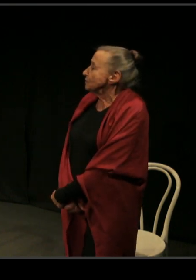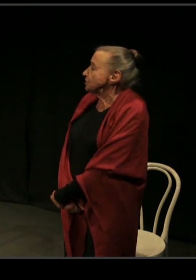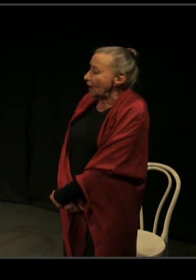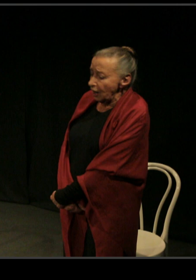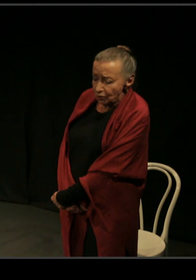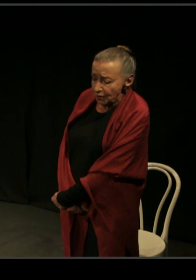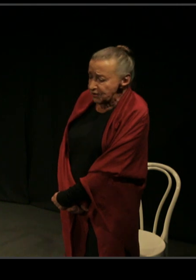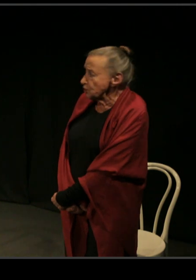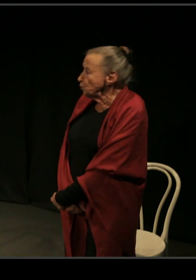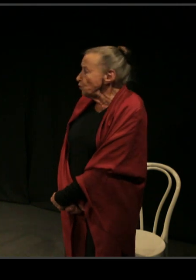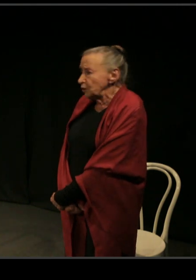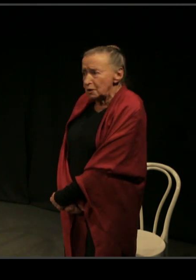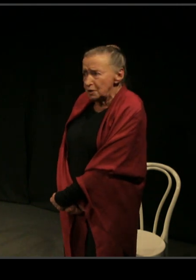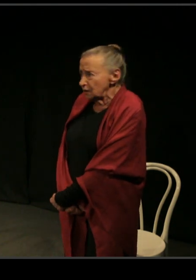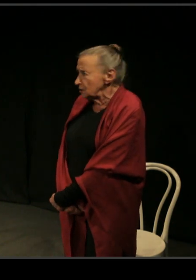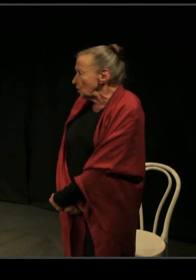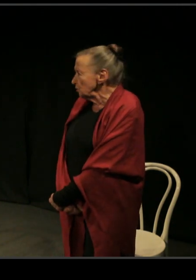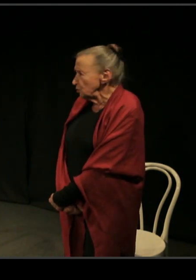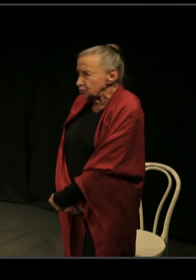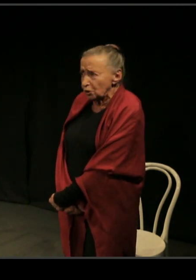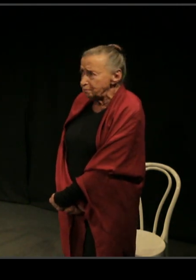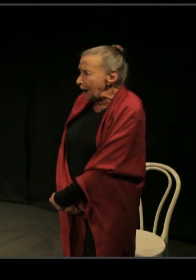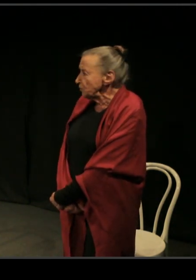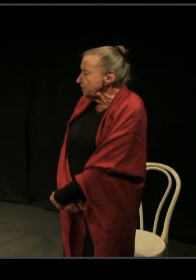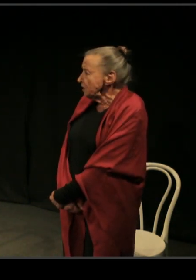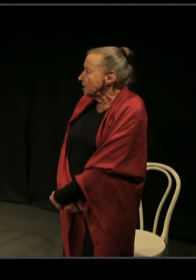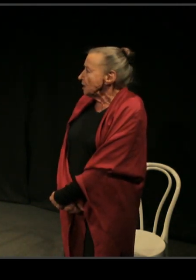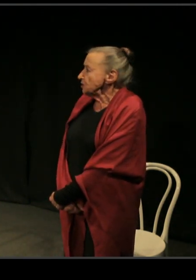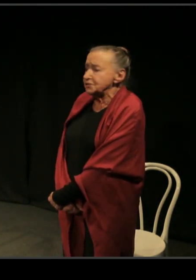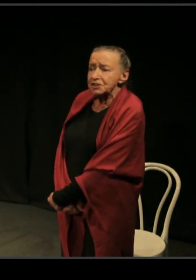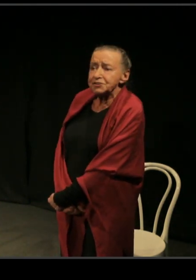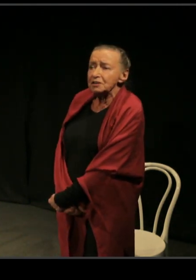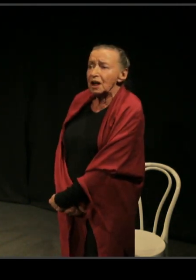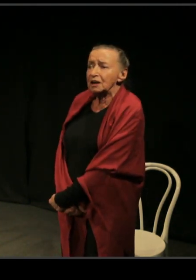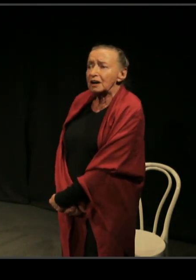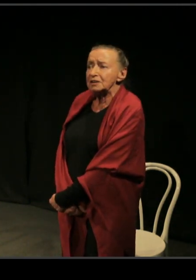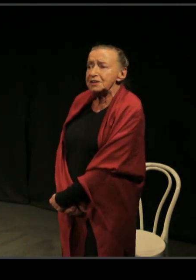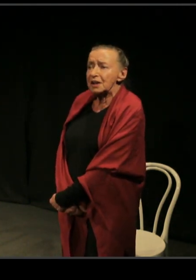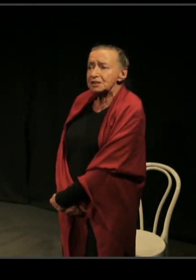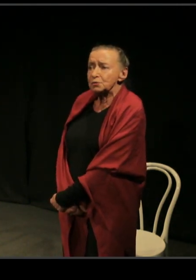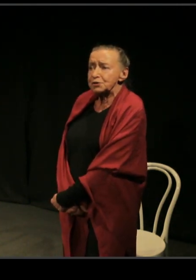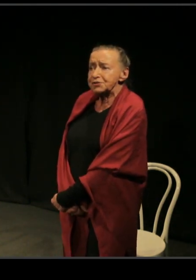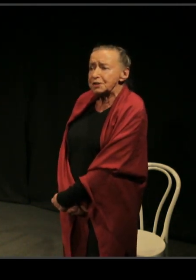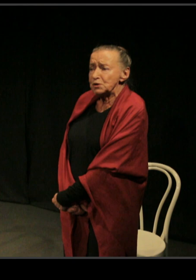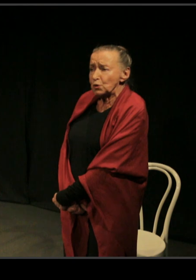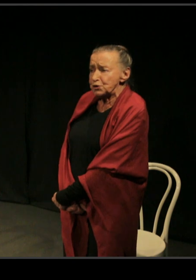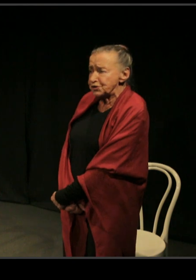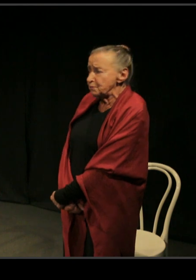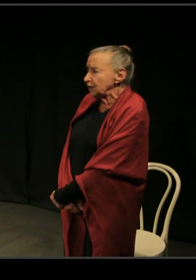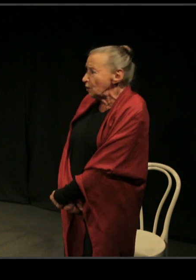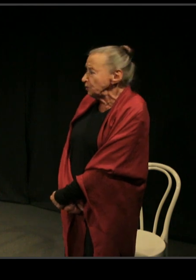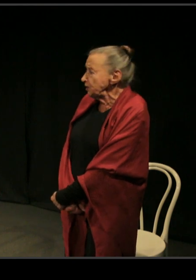Not the aloe, with stalks like lightning rods. And not the lemon tree, unnaturally short and squat,